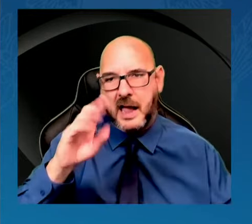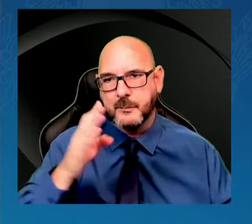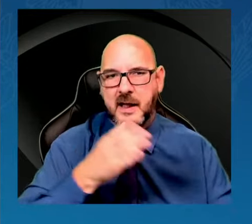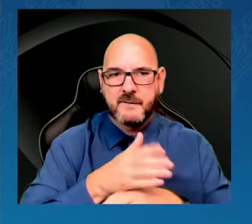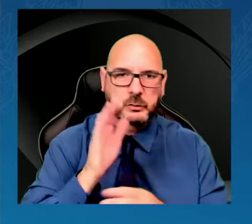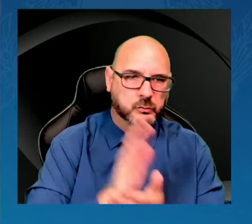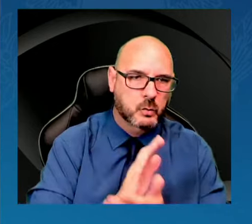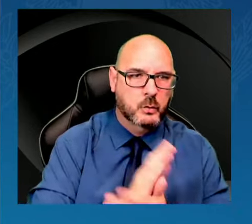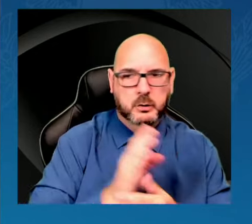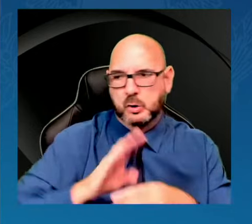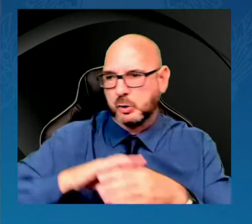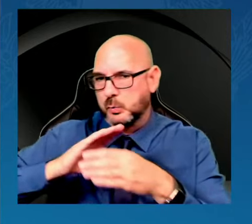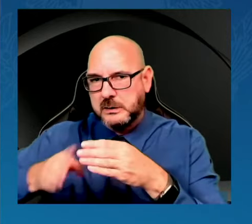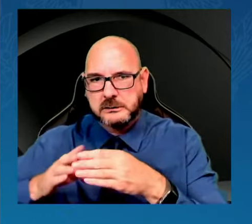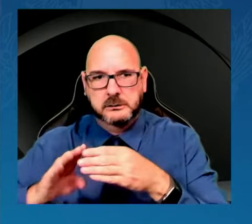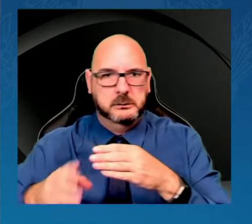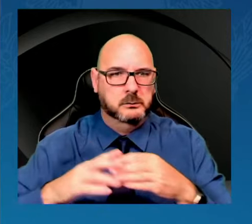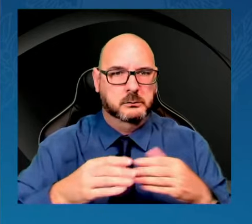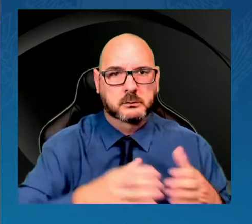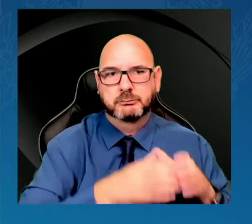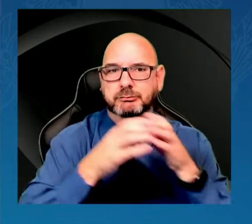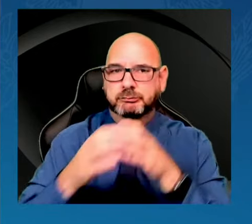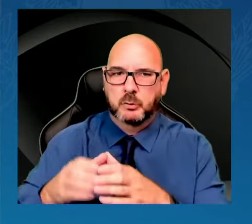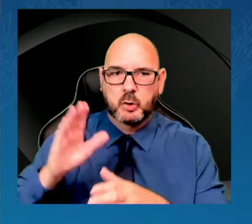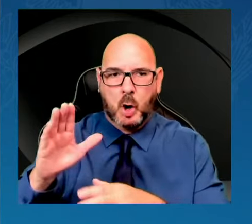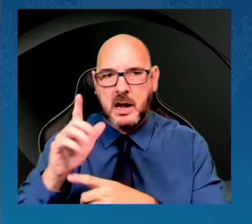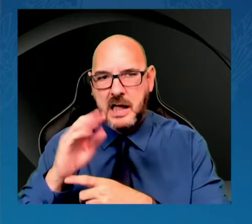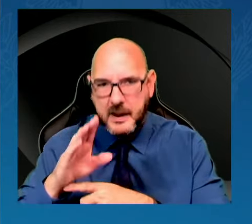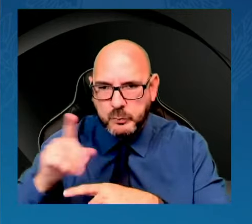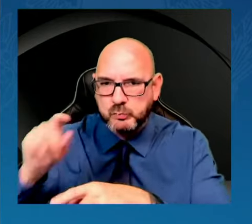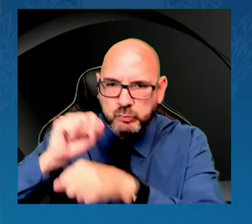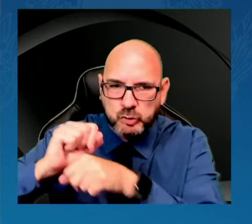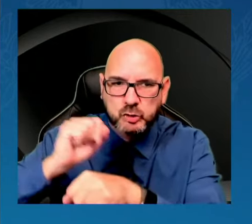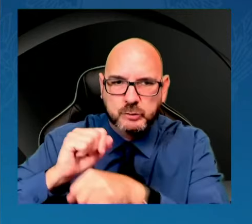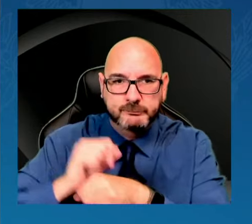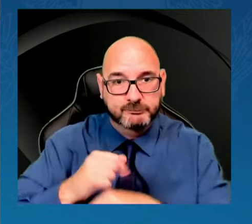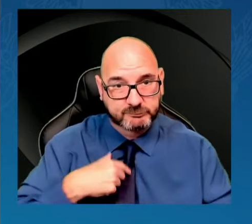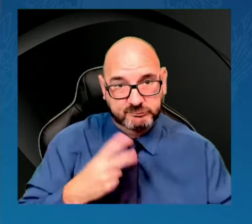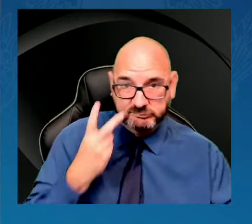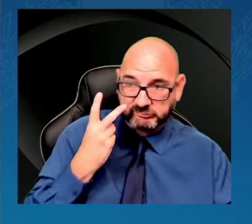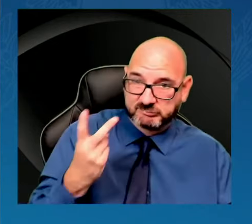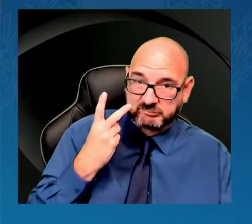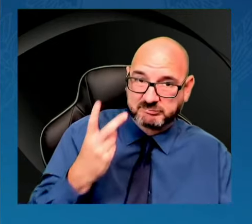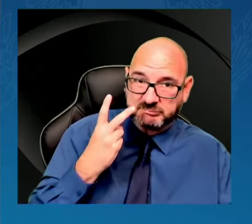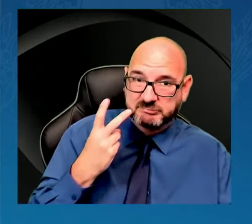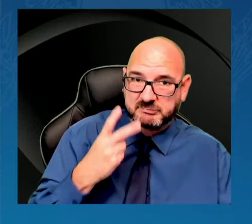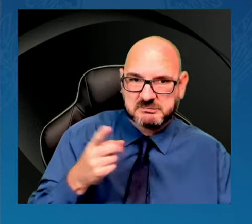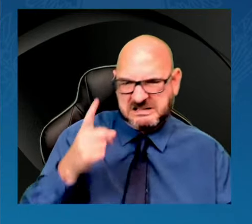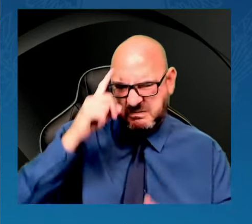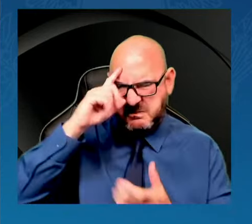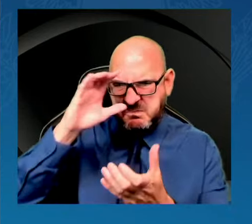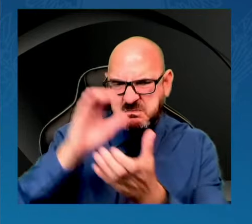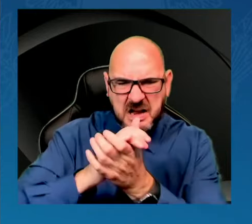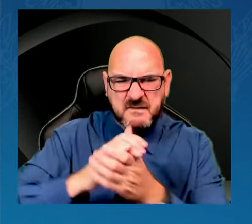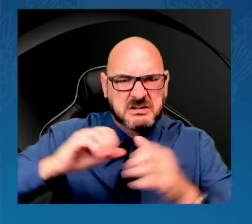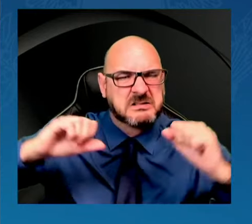And she had -- she believed in what could be and just kept working at it.